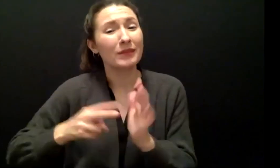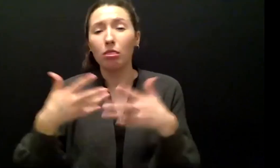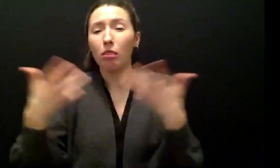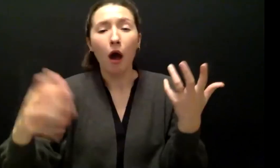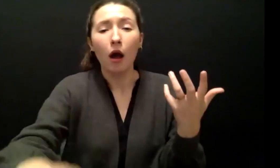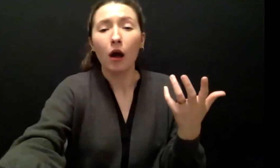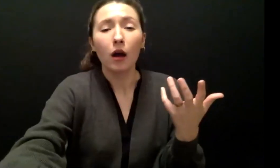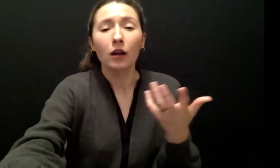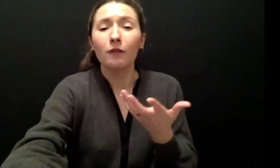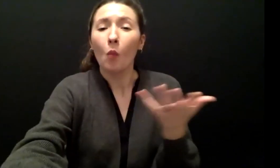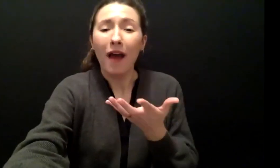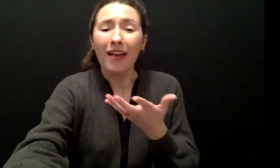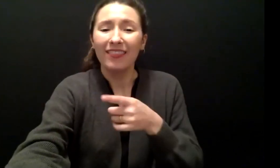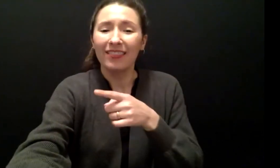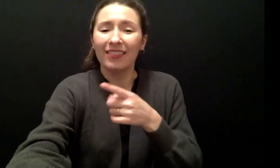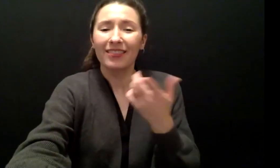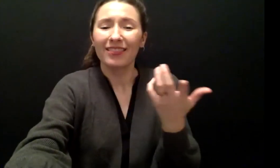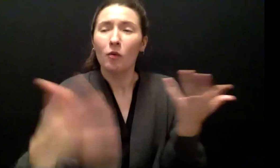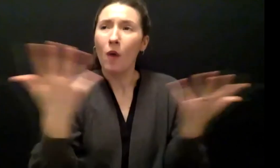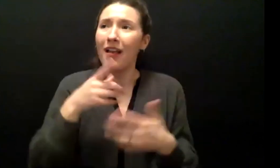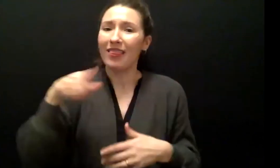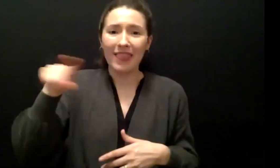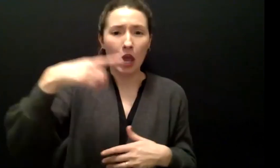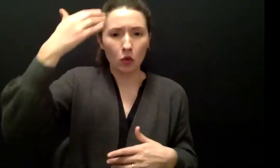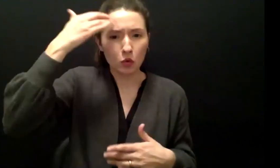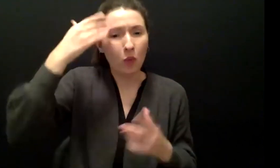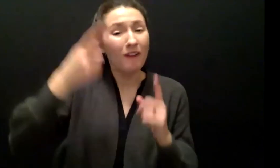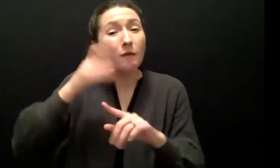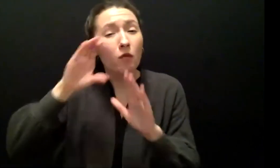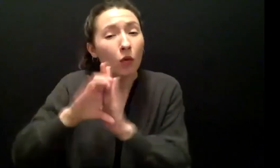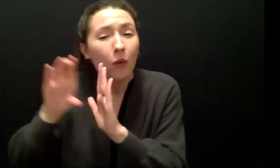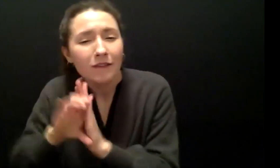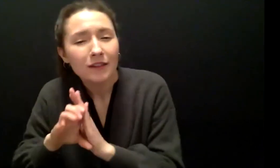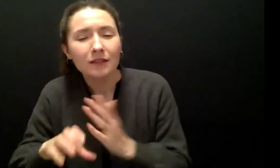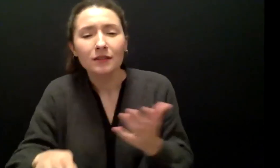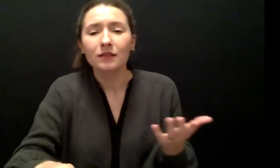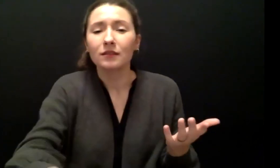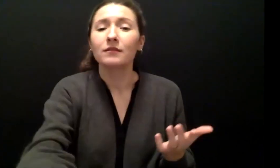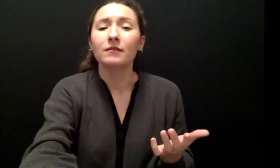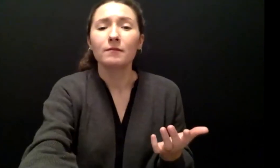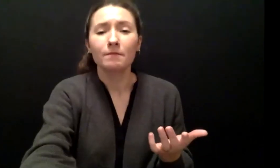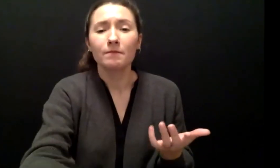through devastating loss in our communities, we understand what it means to be considered